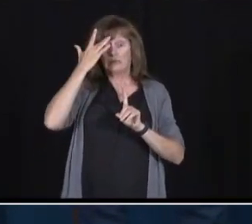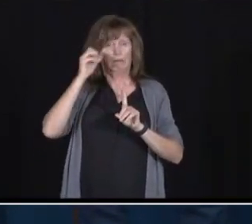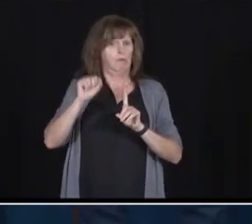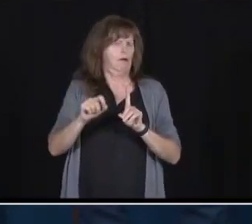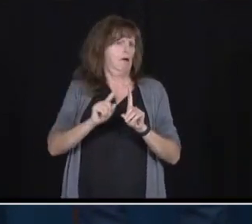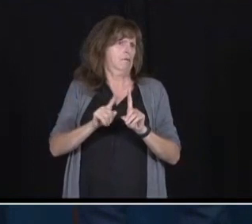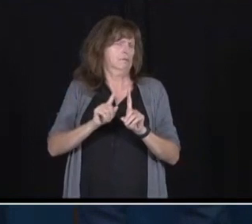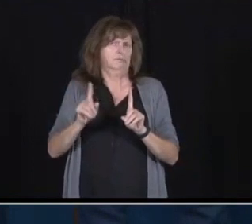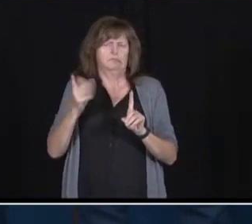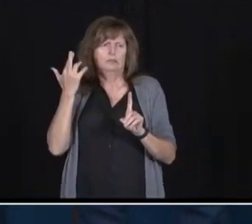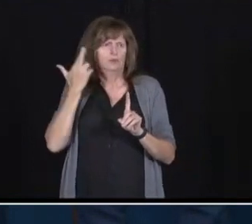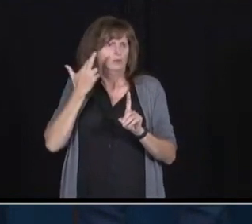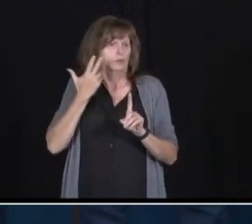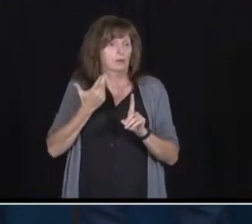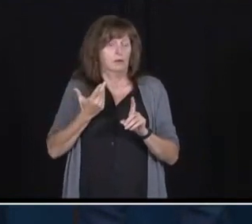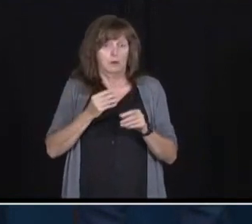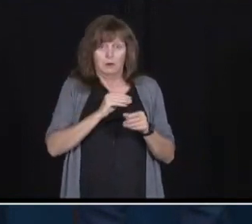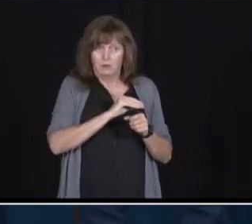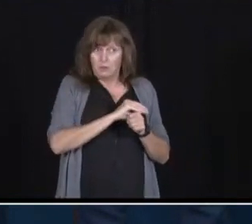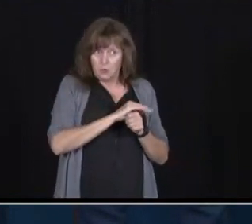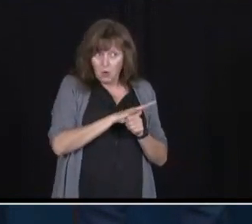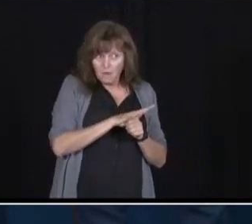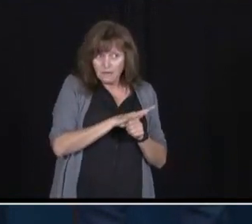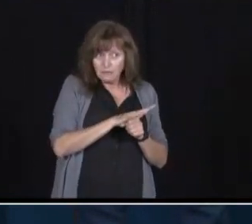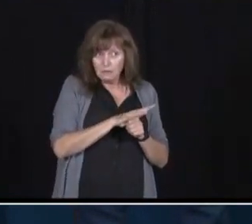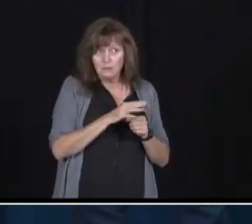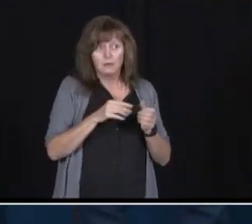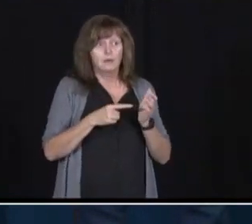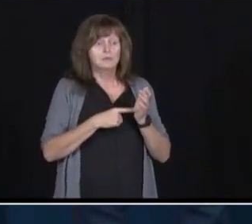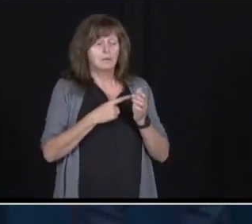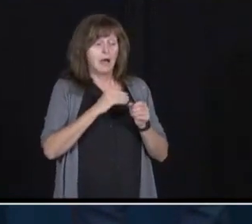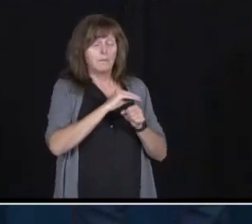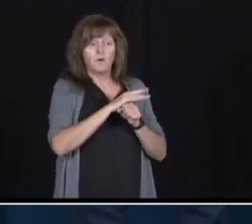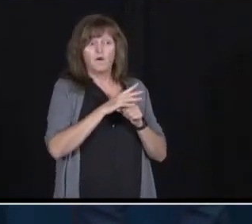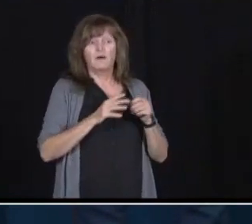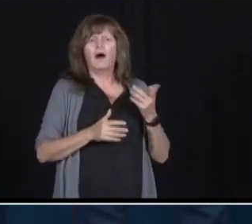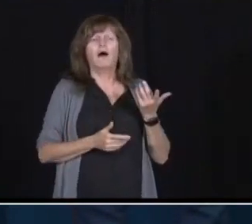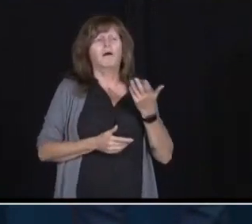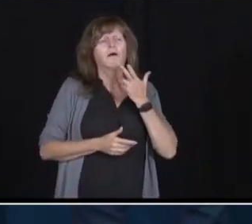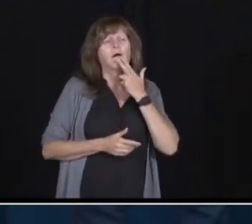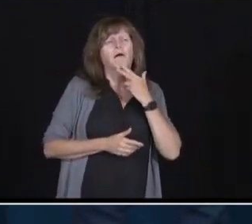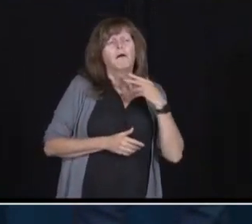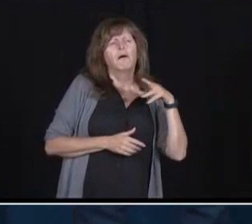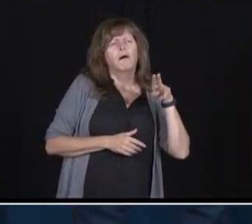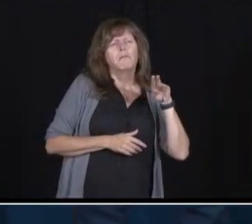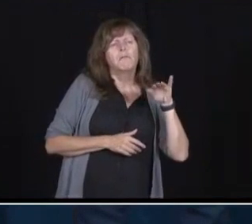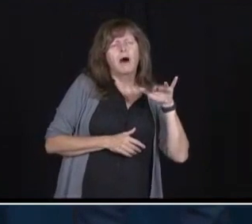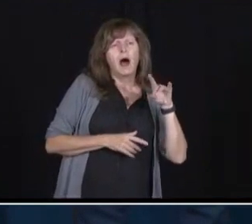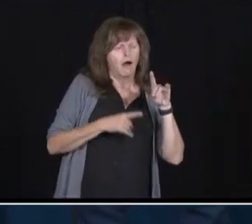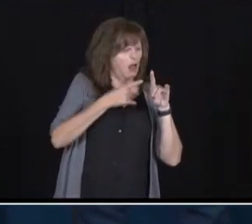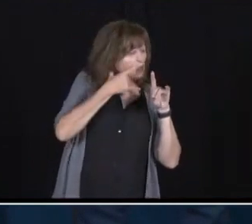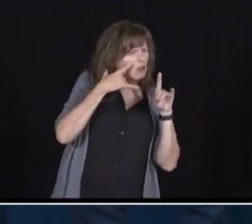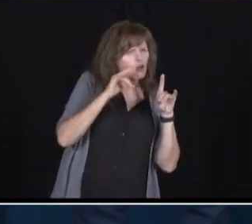In the first thing is to determine if they are ill from COVID-19 or not? Mild symptoms of COVID are a lot like others